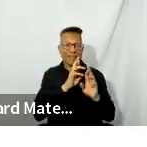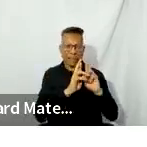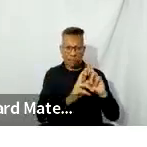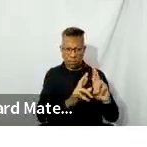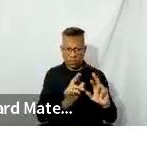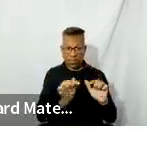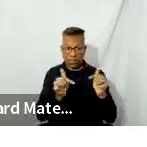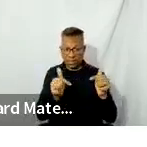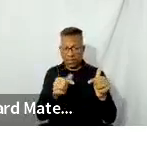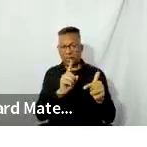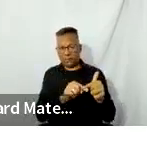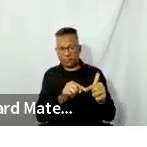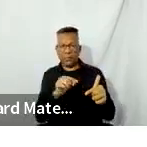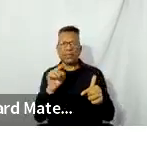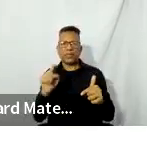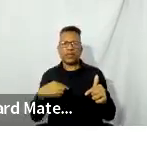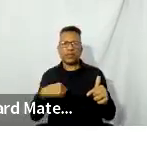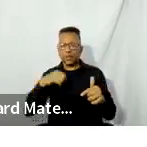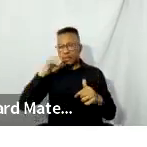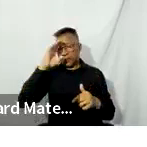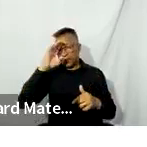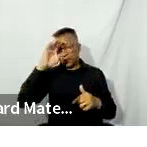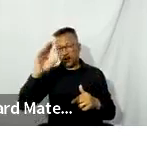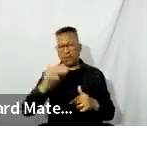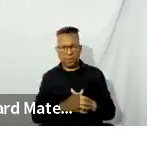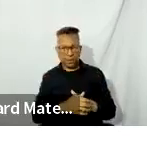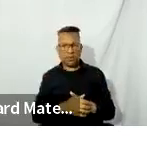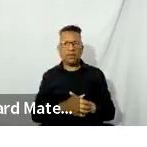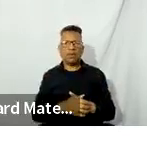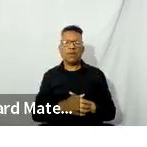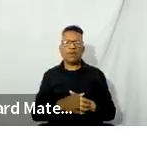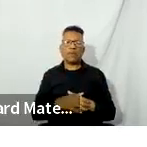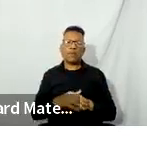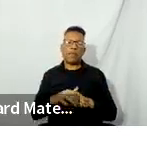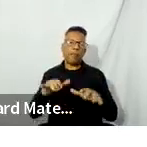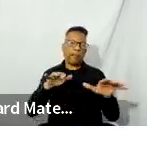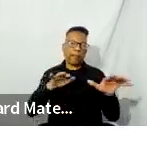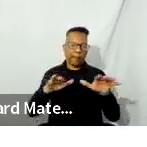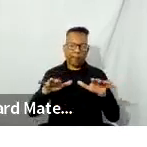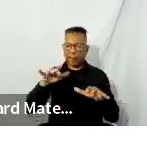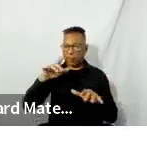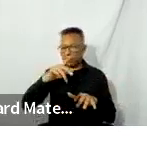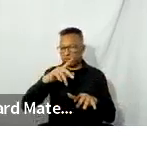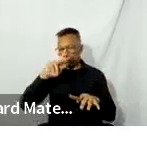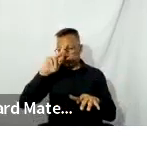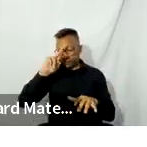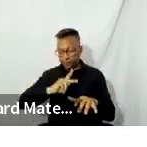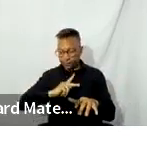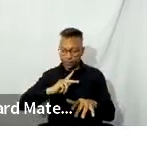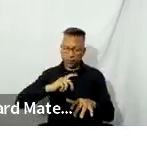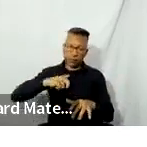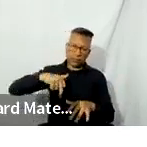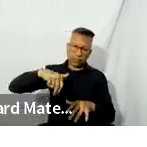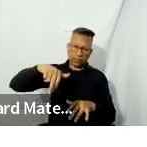ction. The principle ction. The principle of self-moving and trans self transforming subjects collectively collective